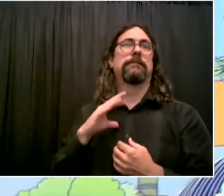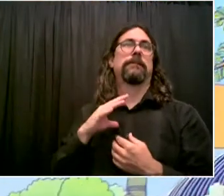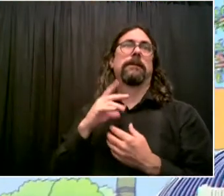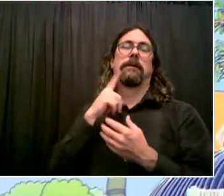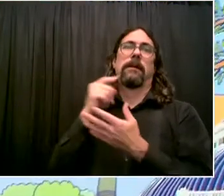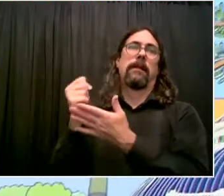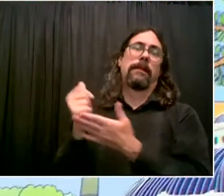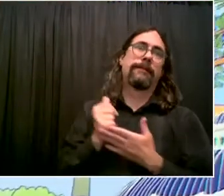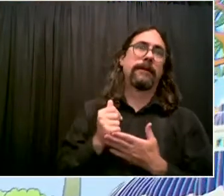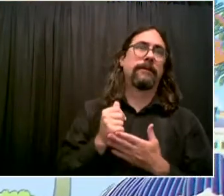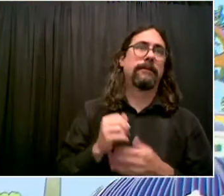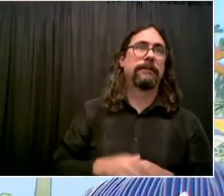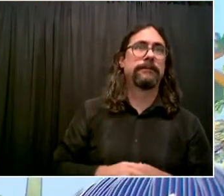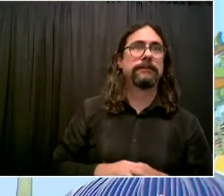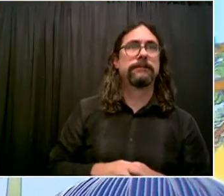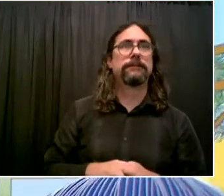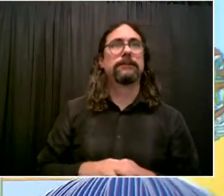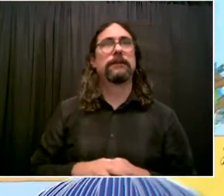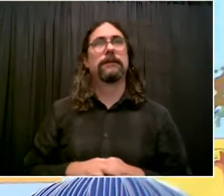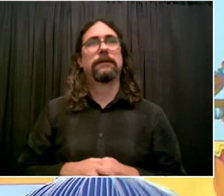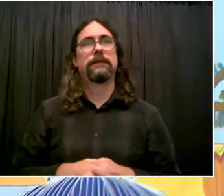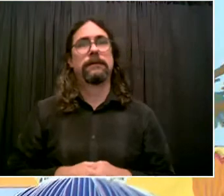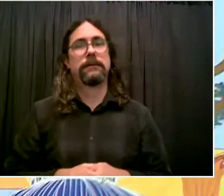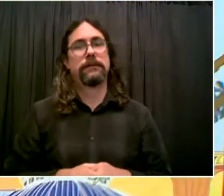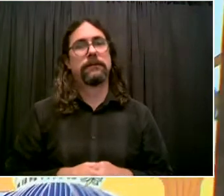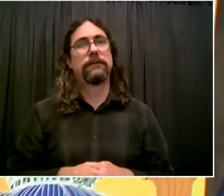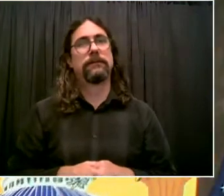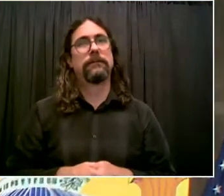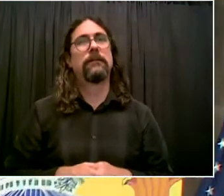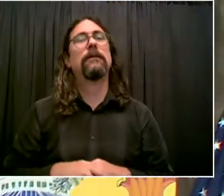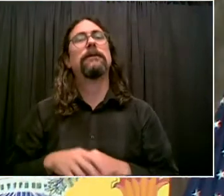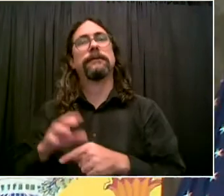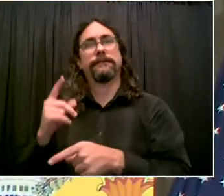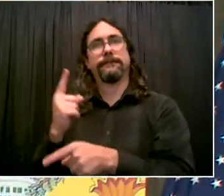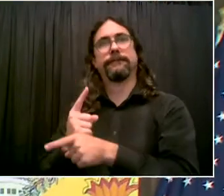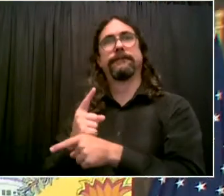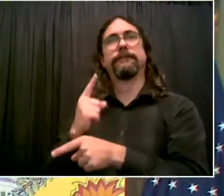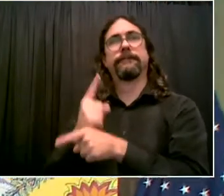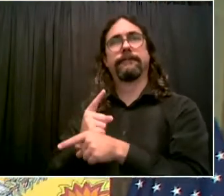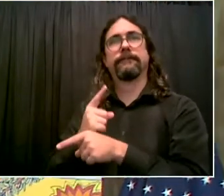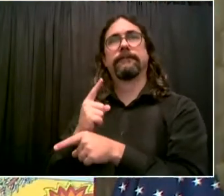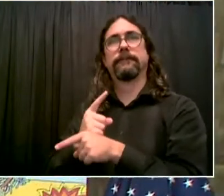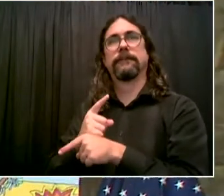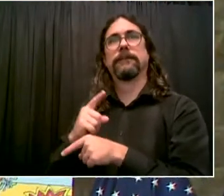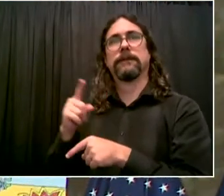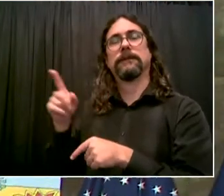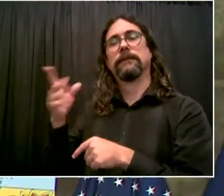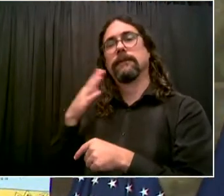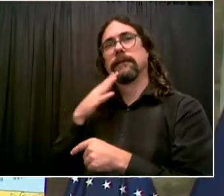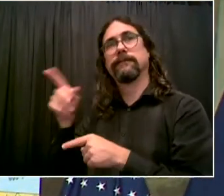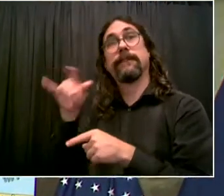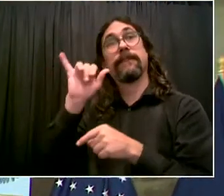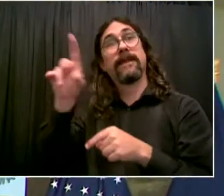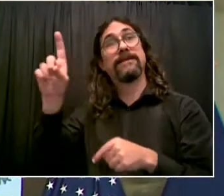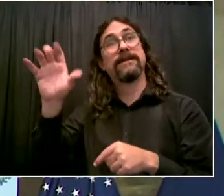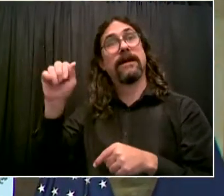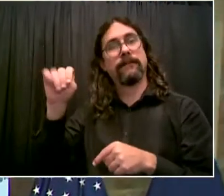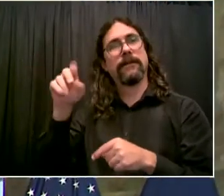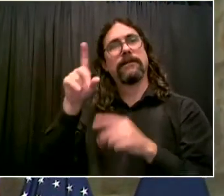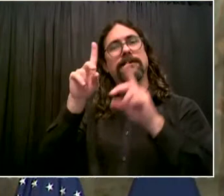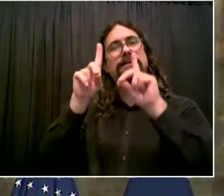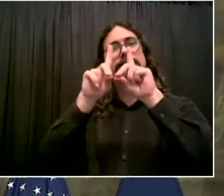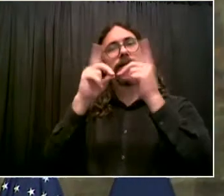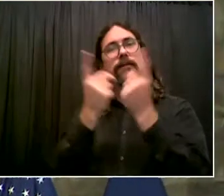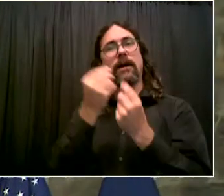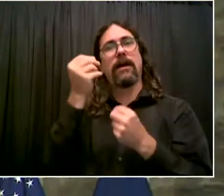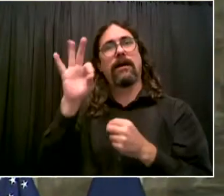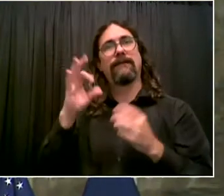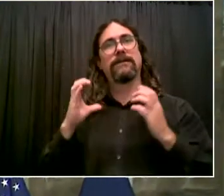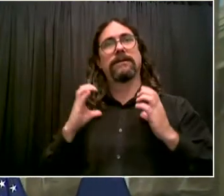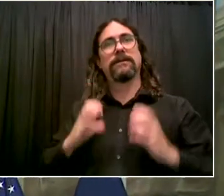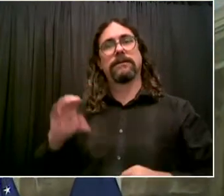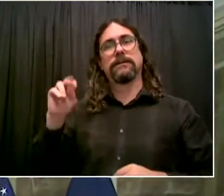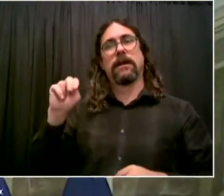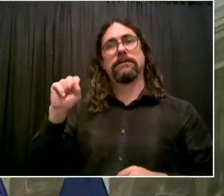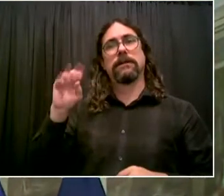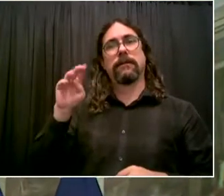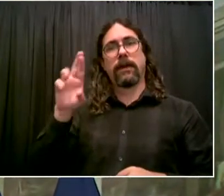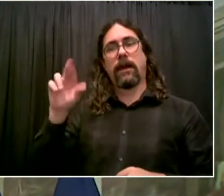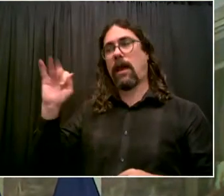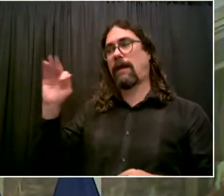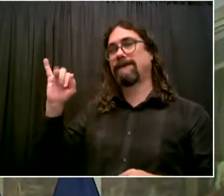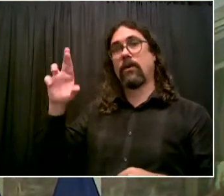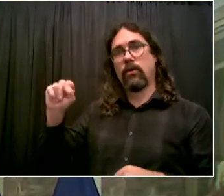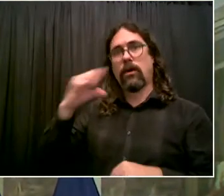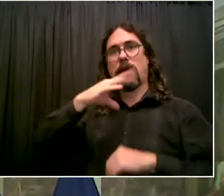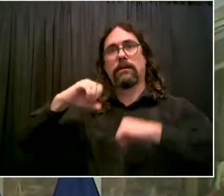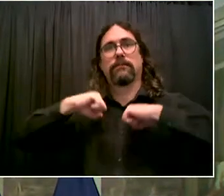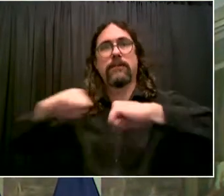TANNERY WE